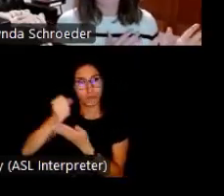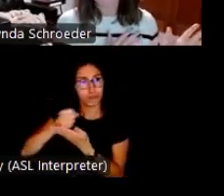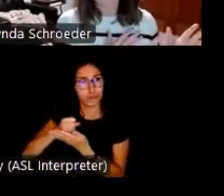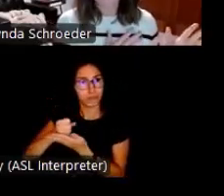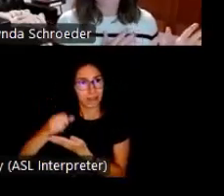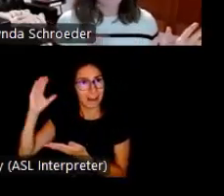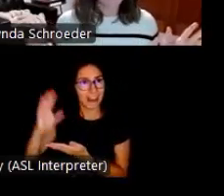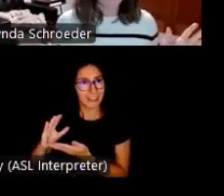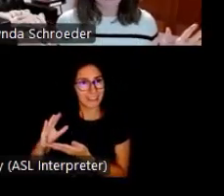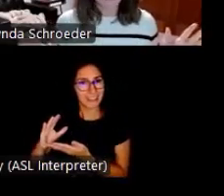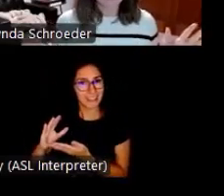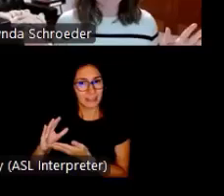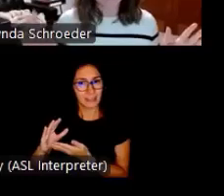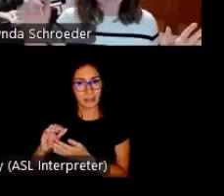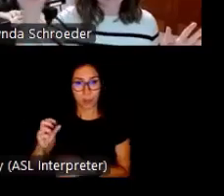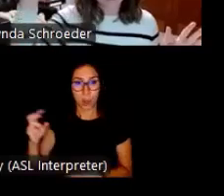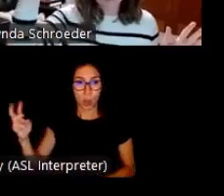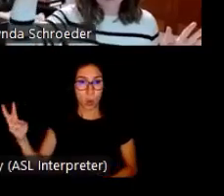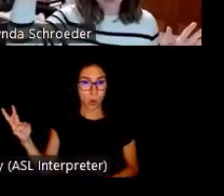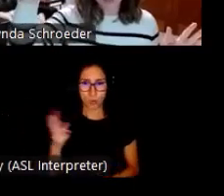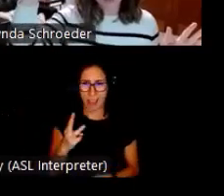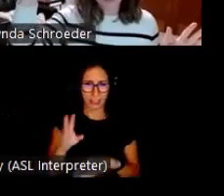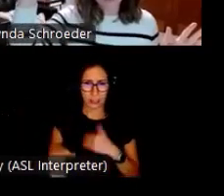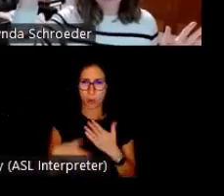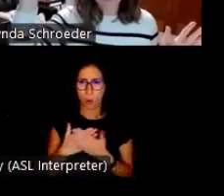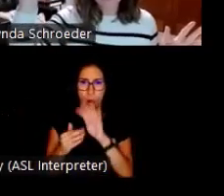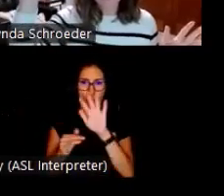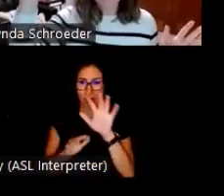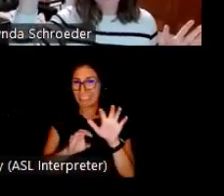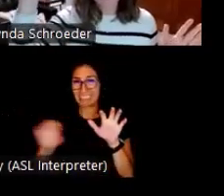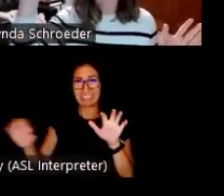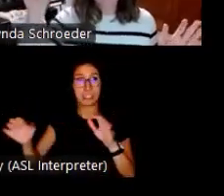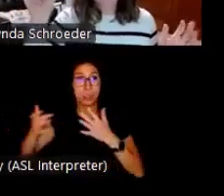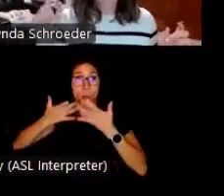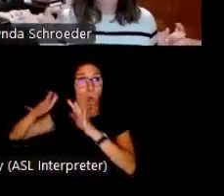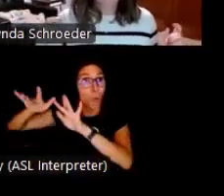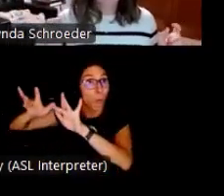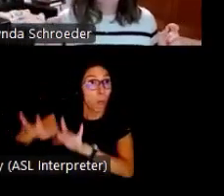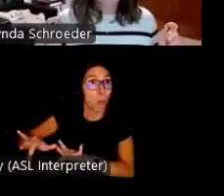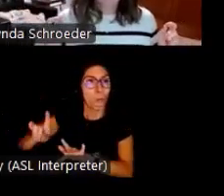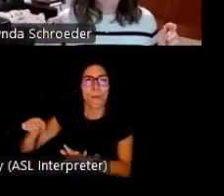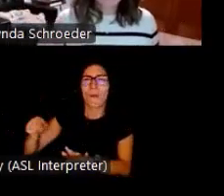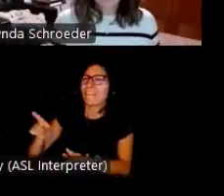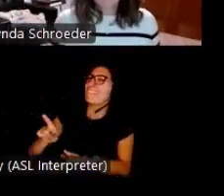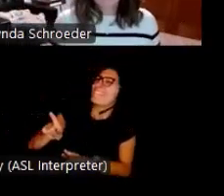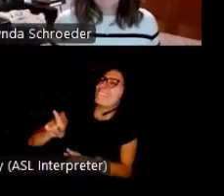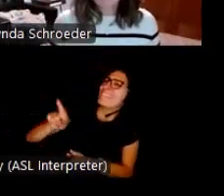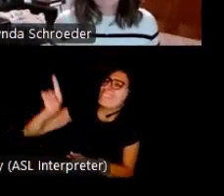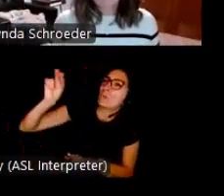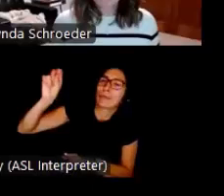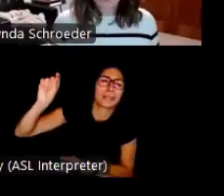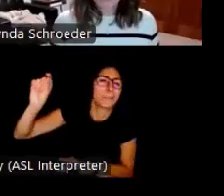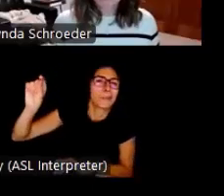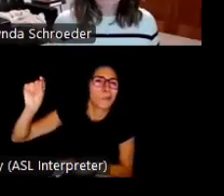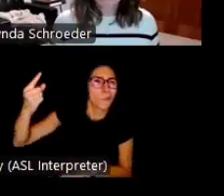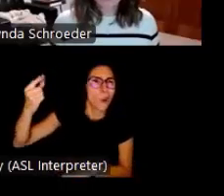There are none in the East except for the far Northeast. I share this because it's important to note